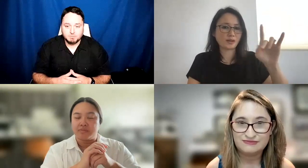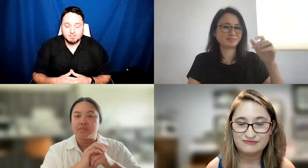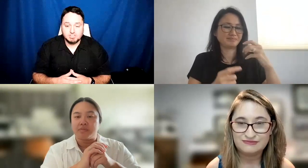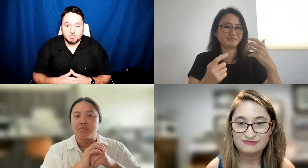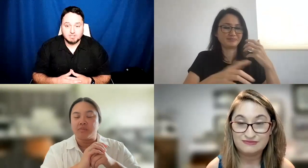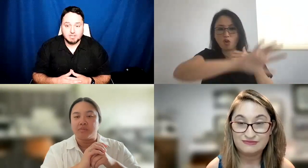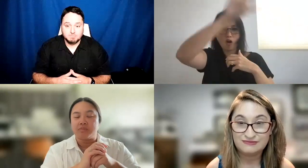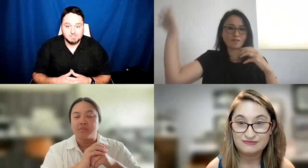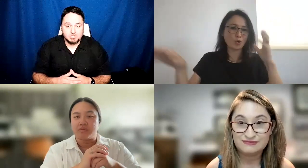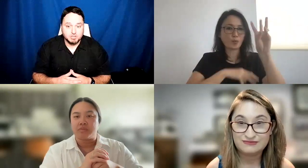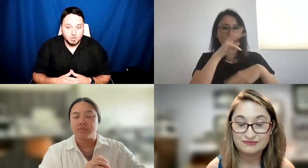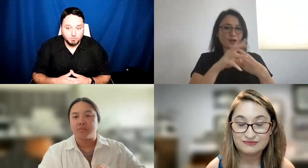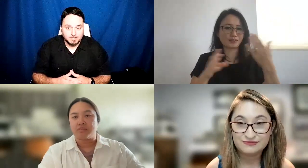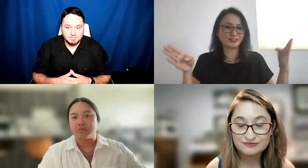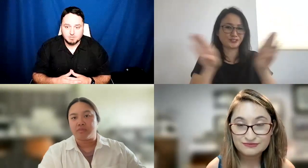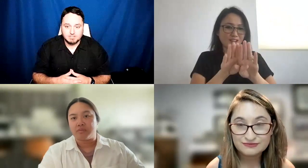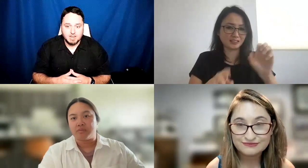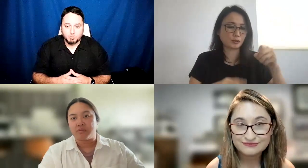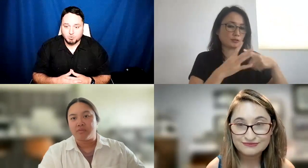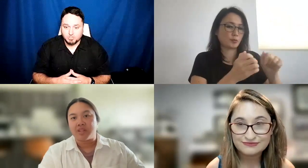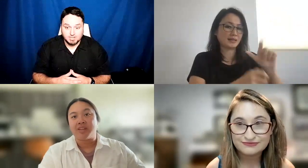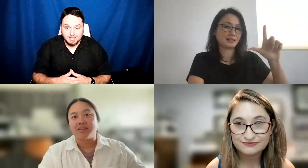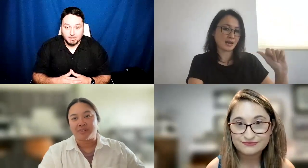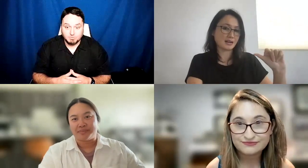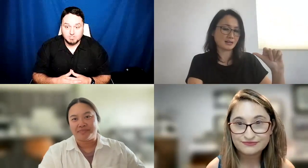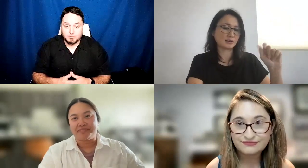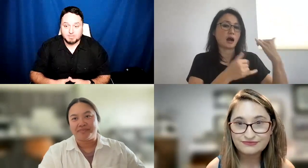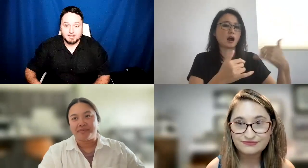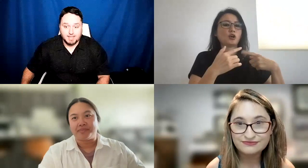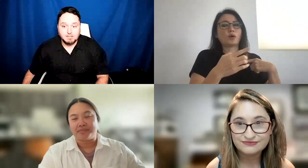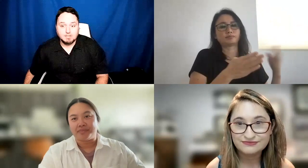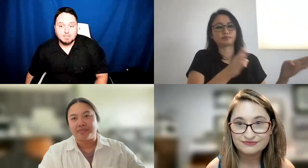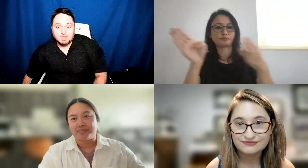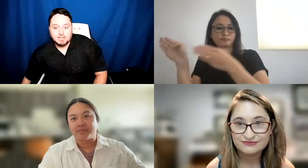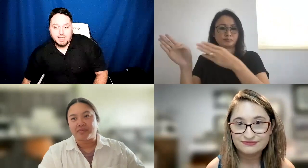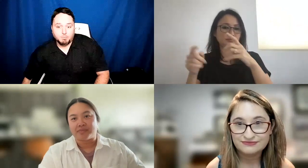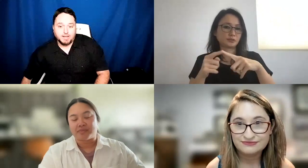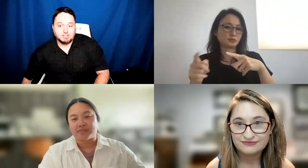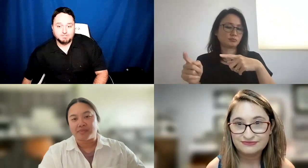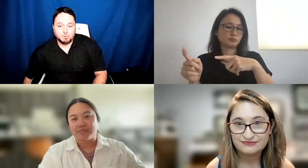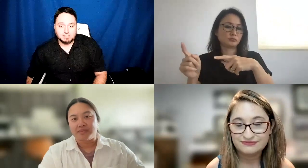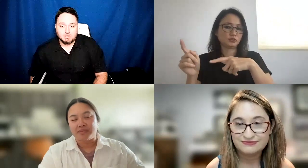we actually started the business during Covid, so the entire world was shut down. We started with LA and now we're actually focusing